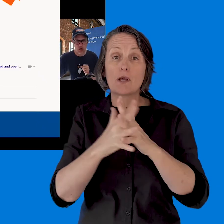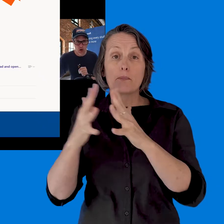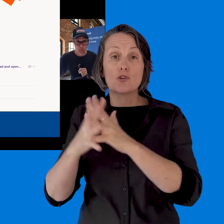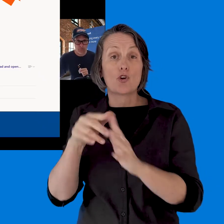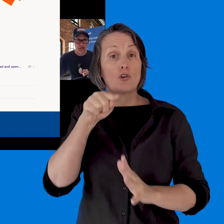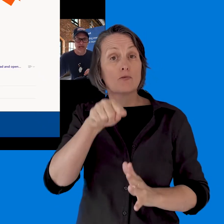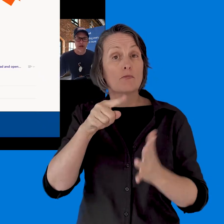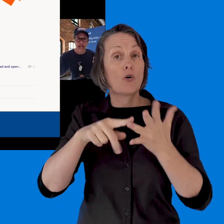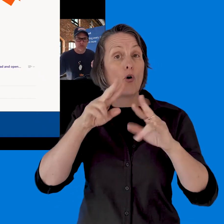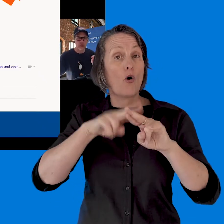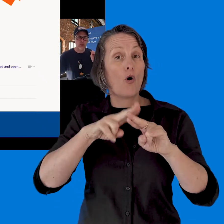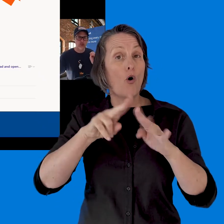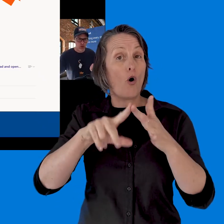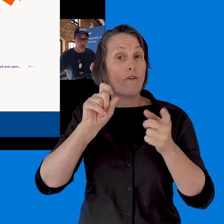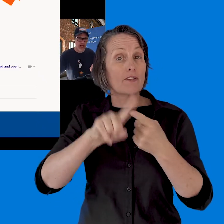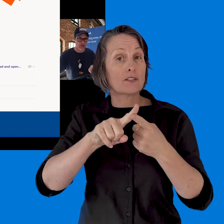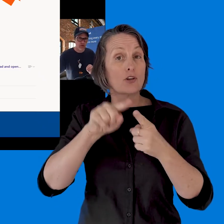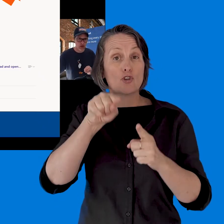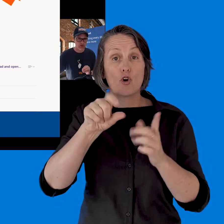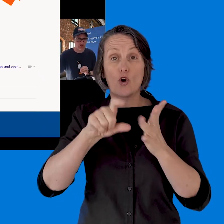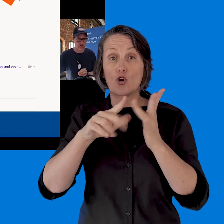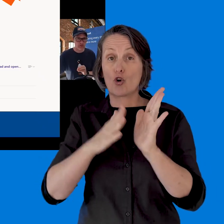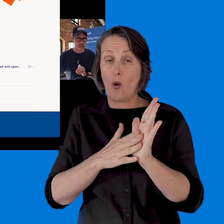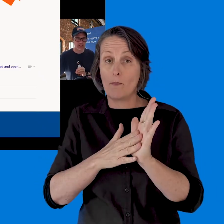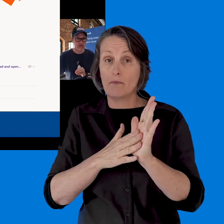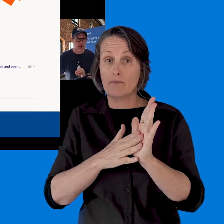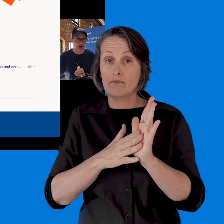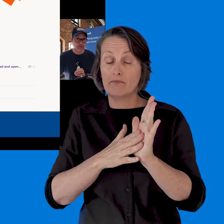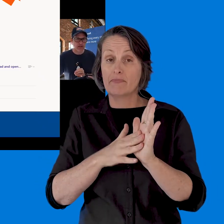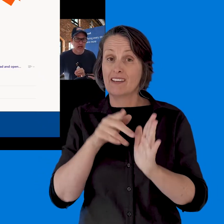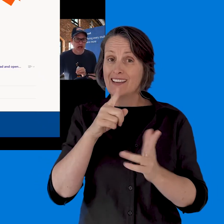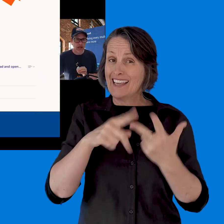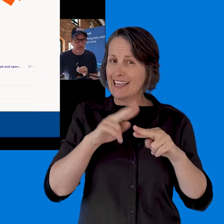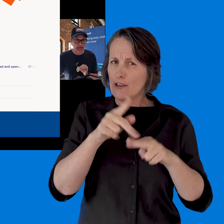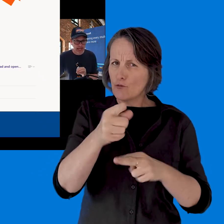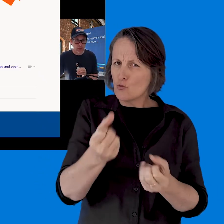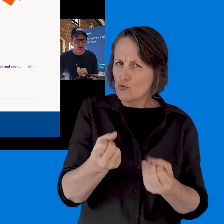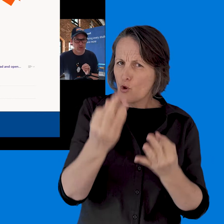Now, if you don't have a Microsoft 365 account